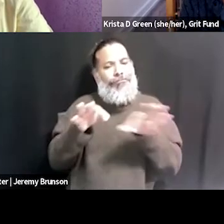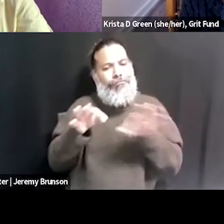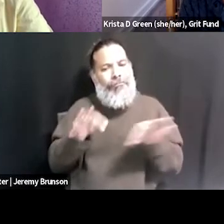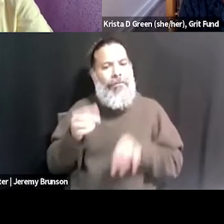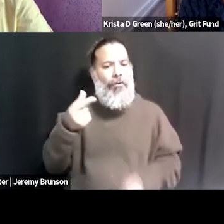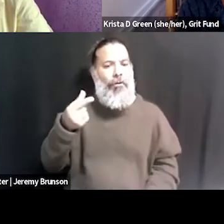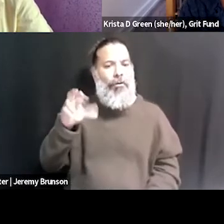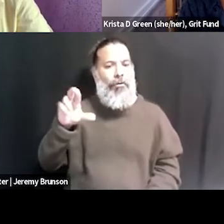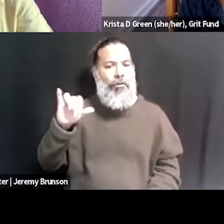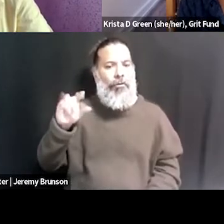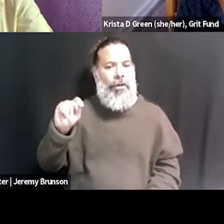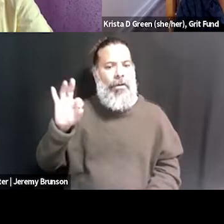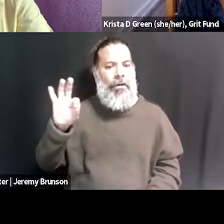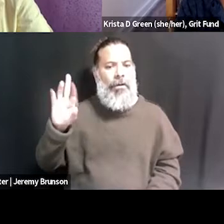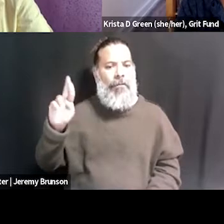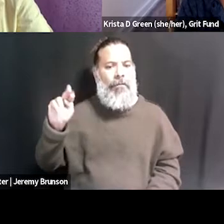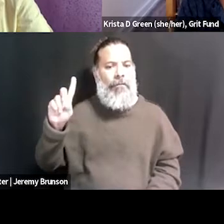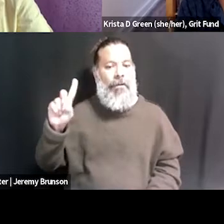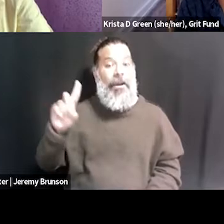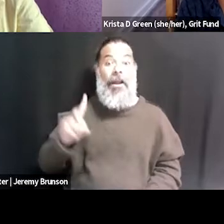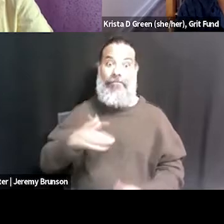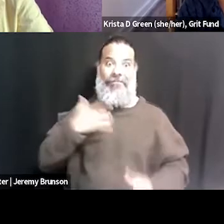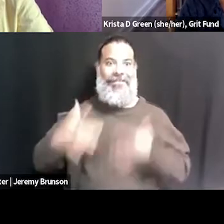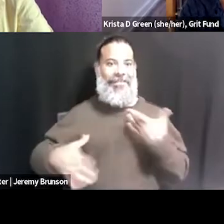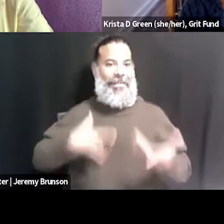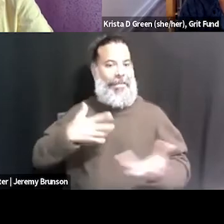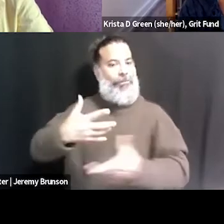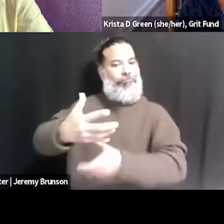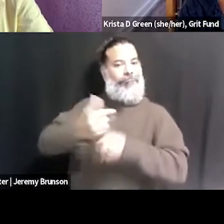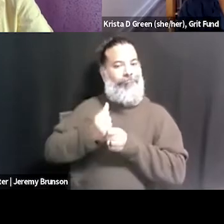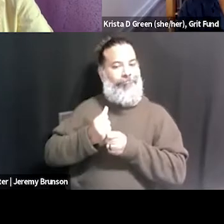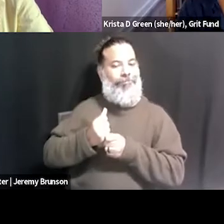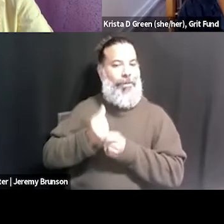We're excited to start getting proposals for this round.